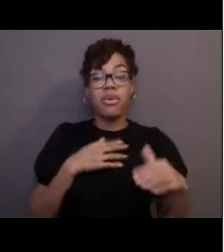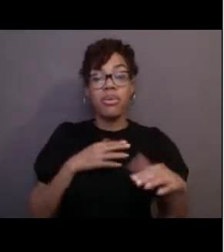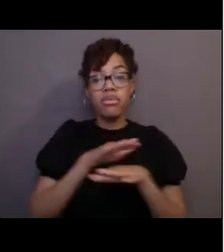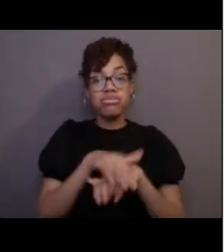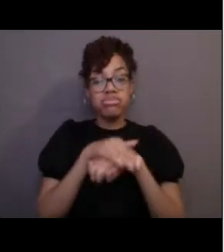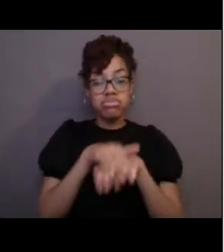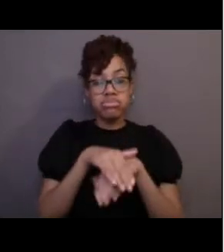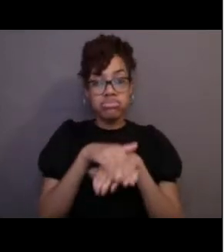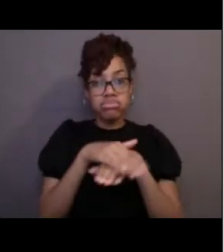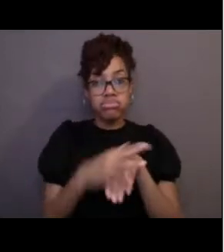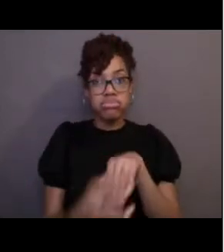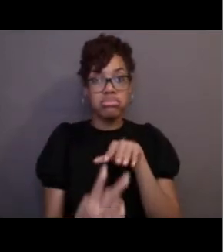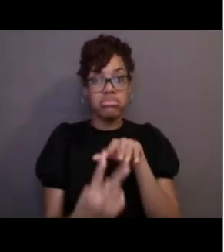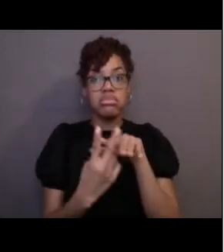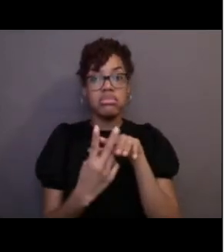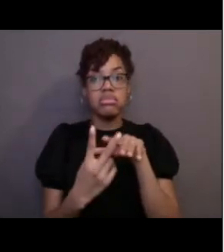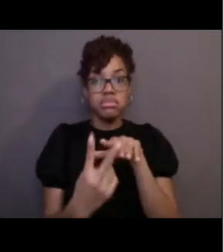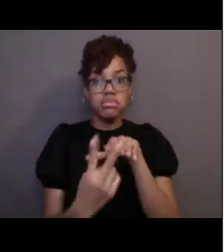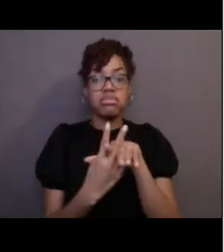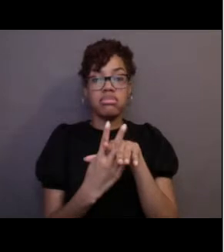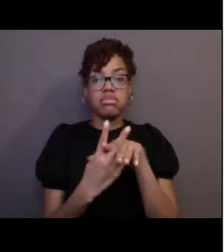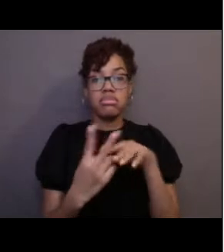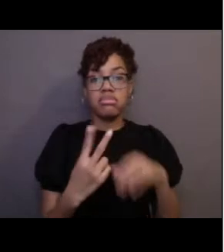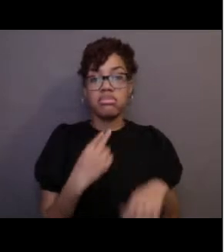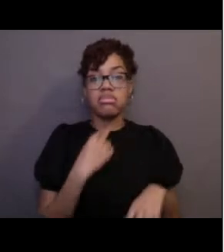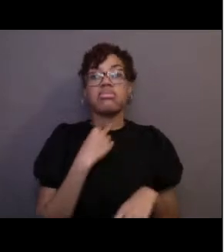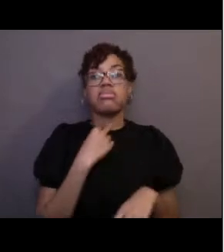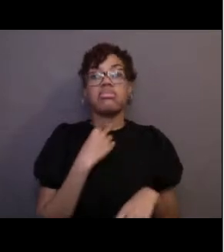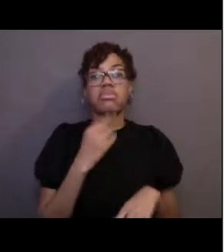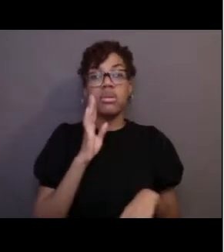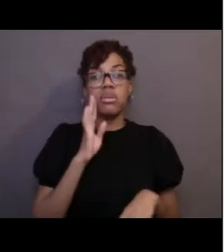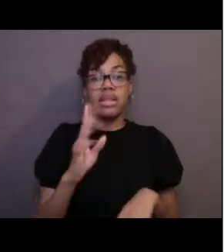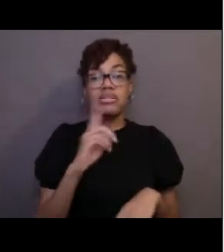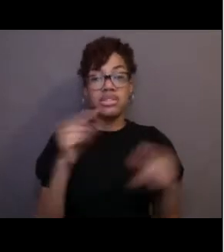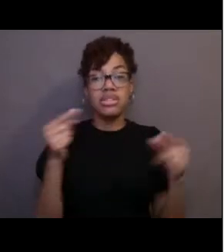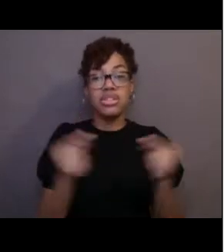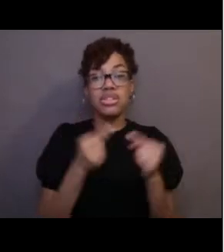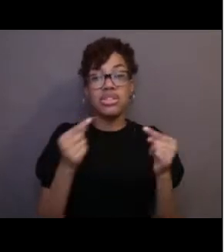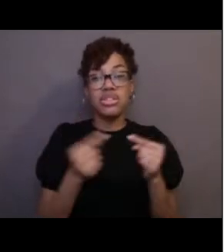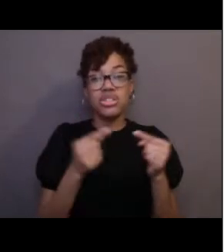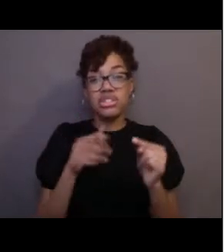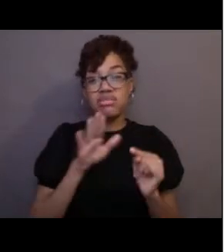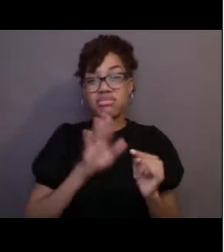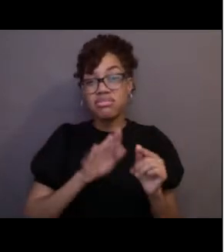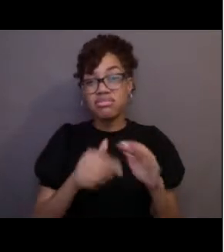it can wrap around their neck. And when it does that, it can really hurt the turtle. And so that's one of the major things